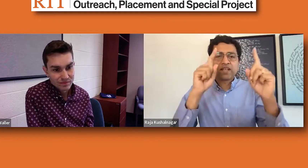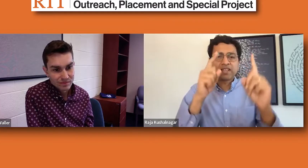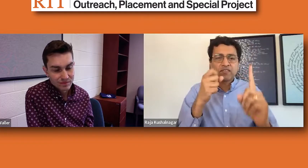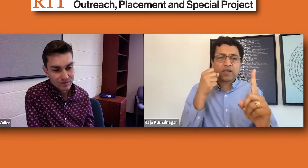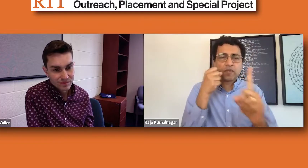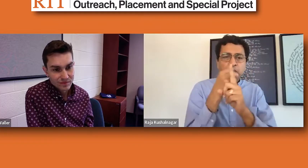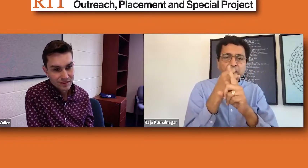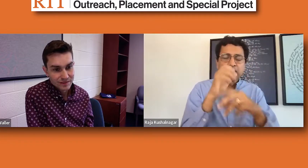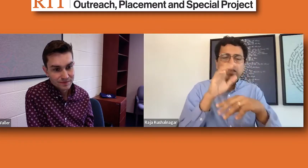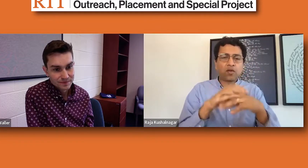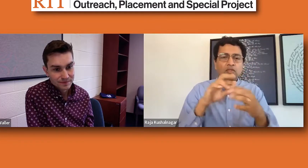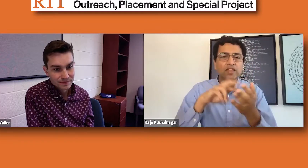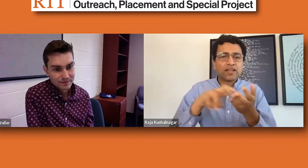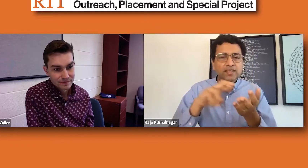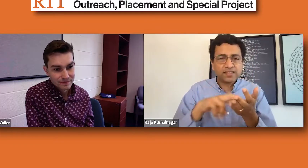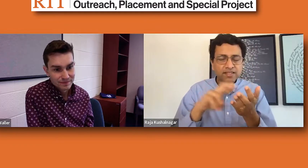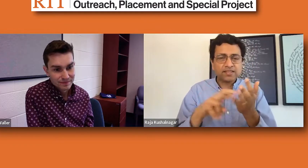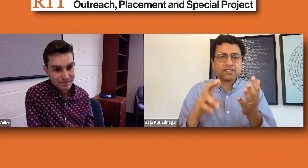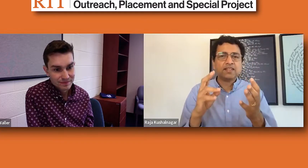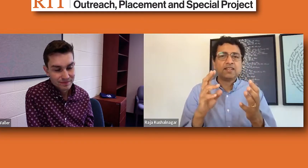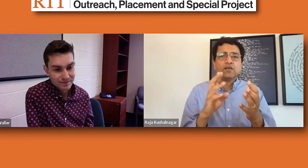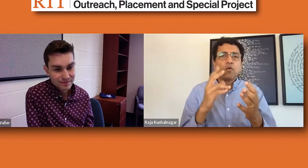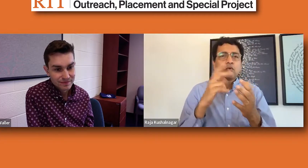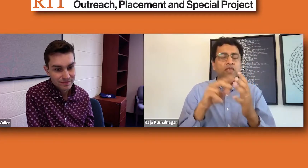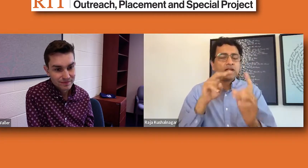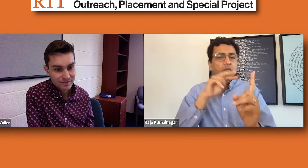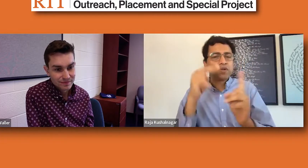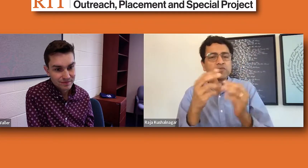I don't know if it was the most effective research environment